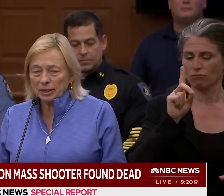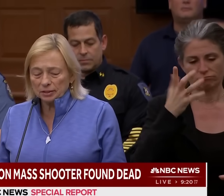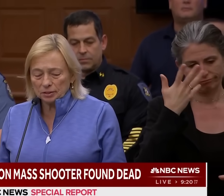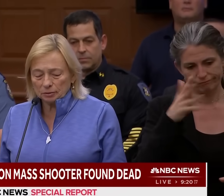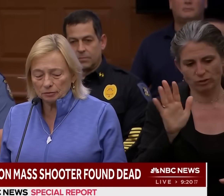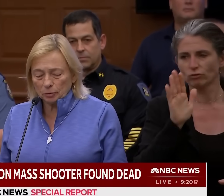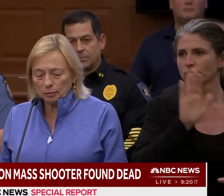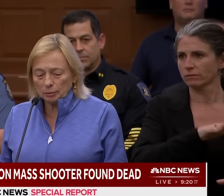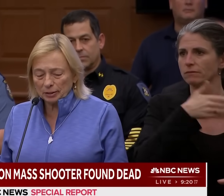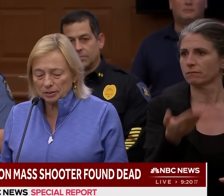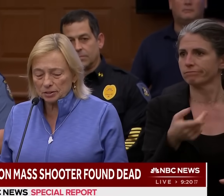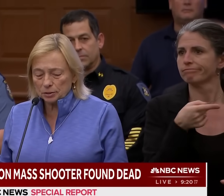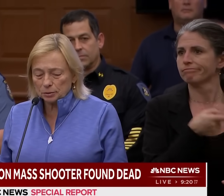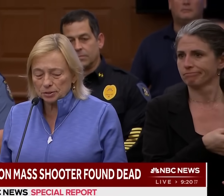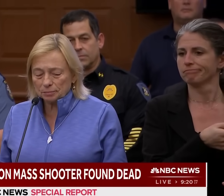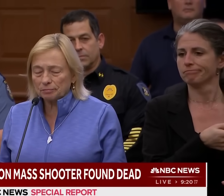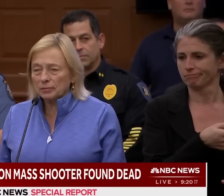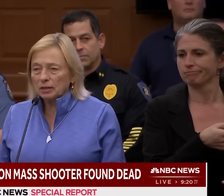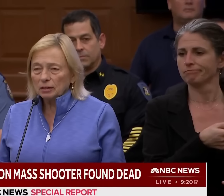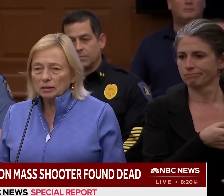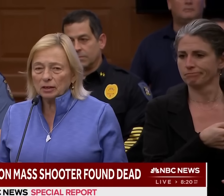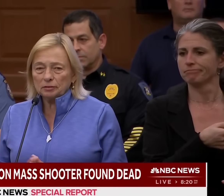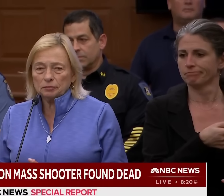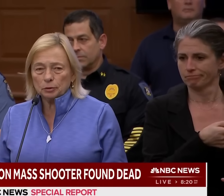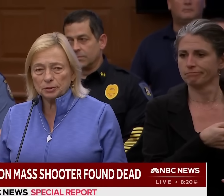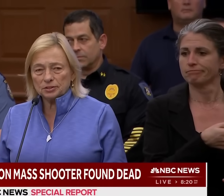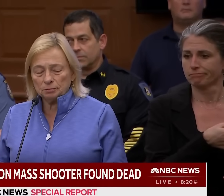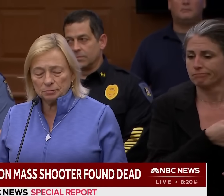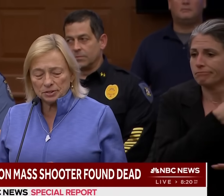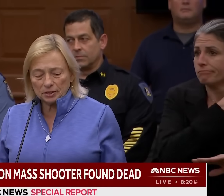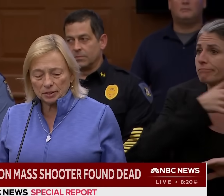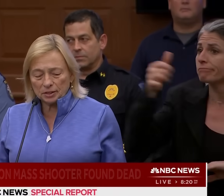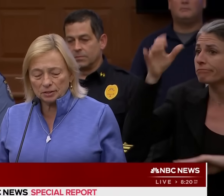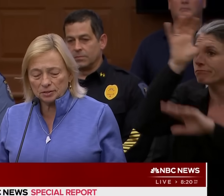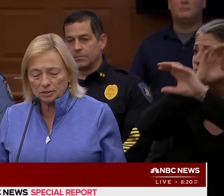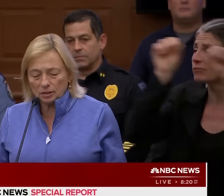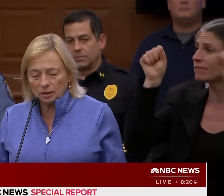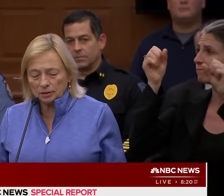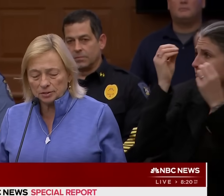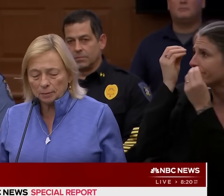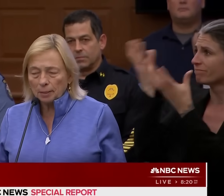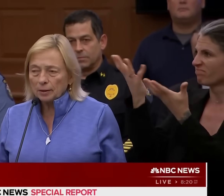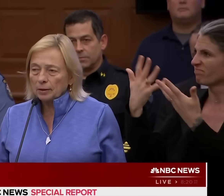POLICE HAVE LOCATED THE BODY OF ROBERT CARD IN LEWISTON. HE IS DEAD. I'VE CALLED PRESIDENT BIDEN TO